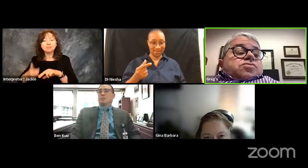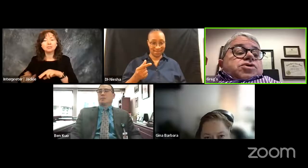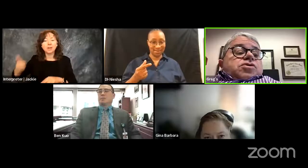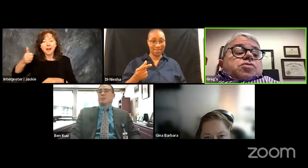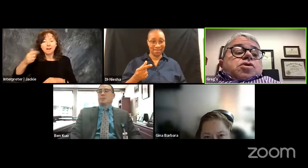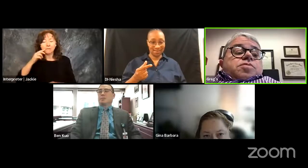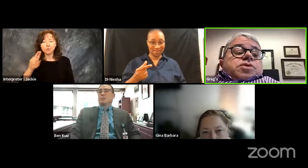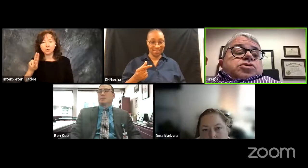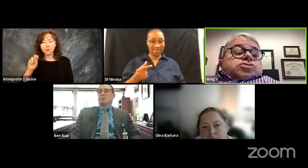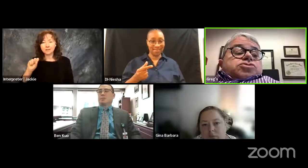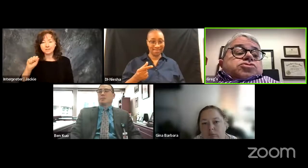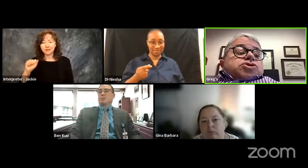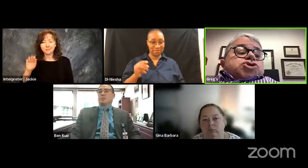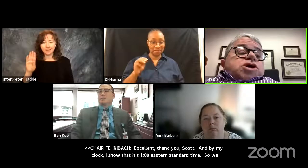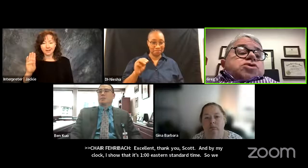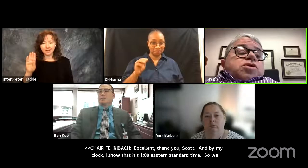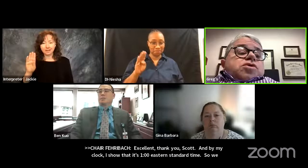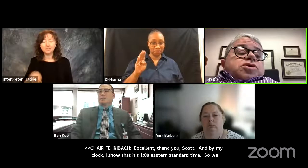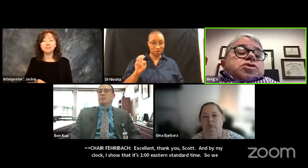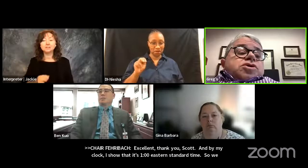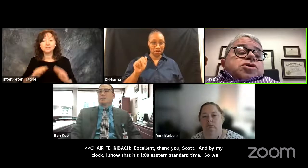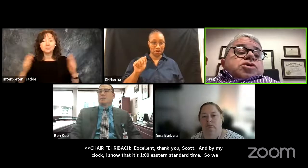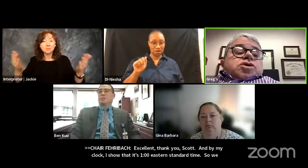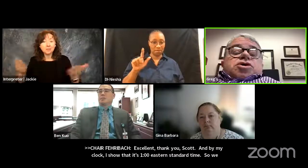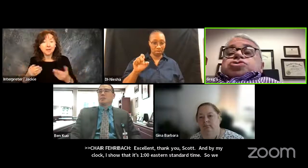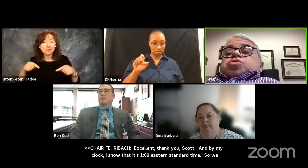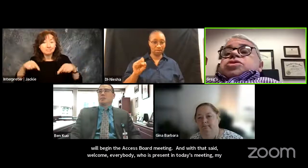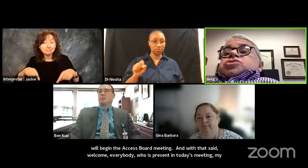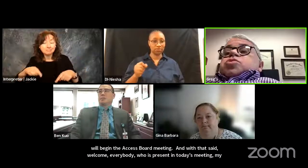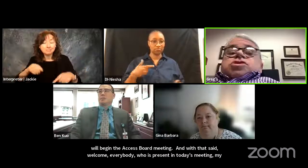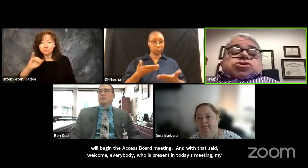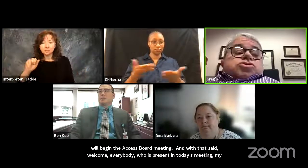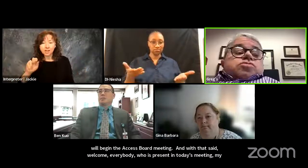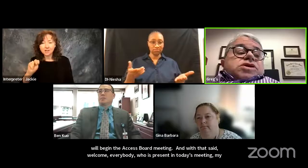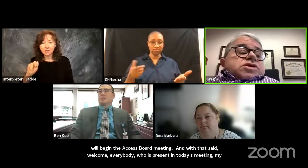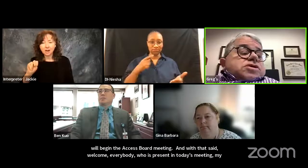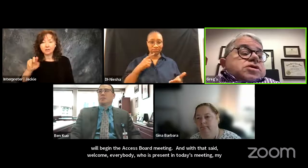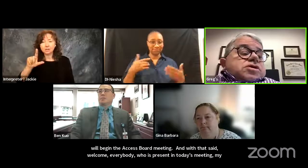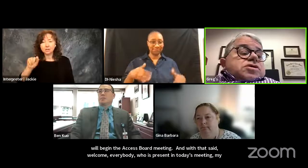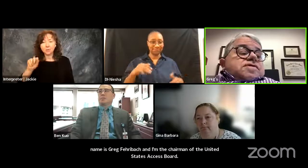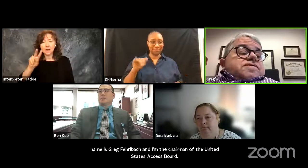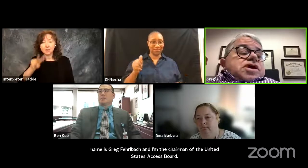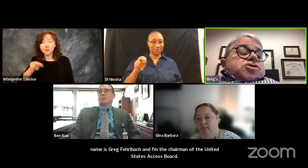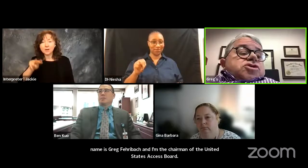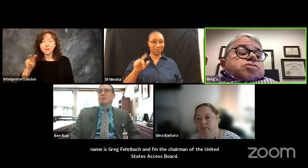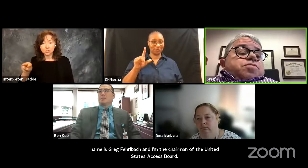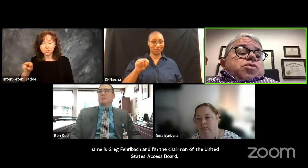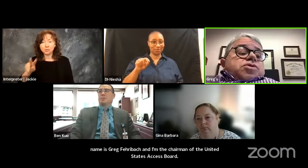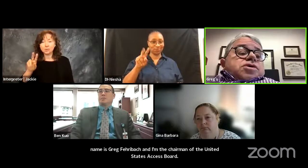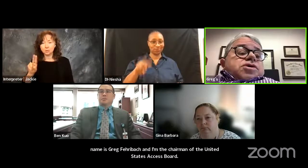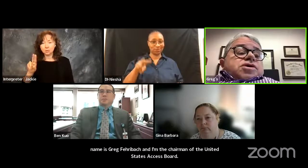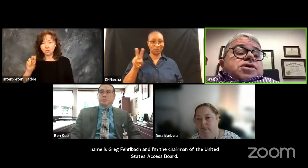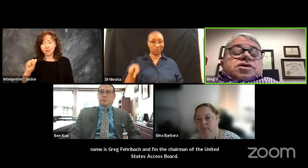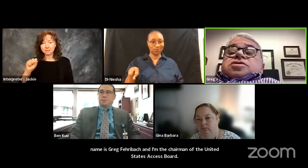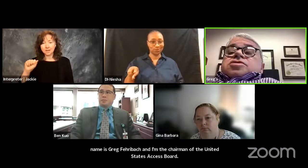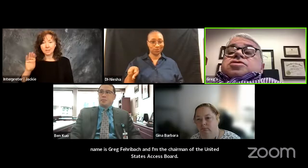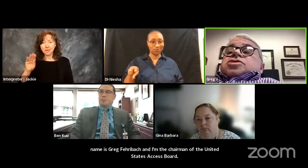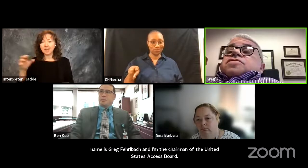And we are welcoming you to the January 2022 meeting of the Access Board, and thank you